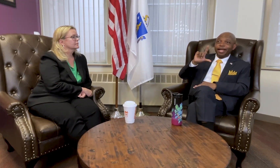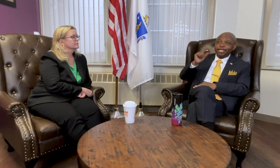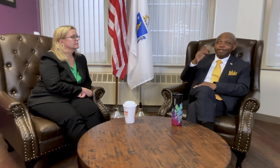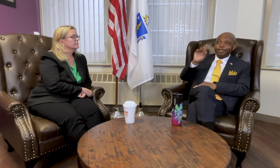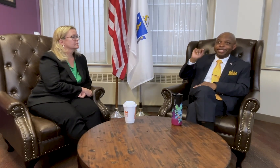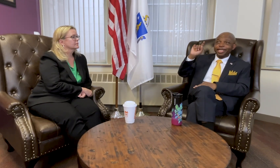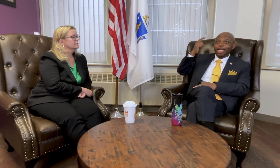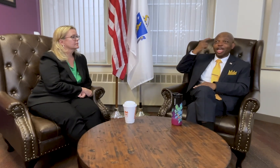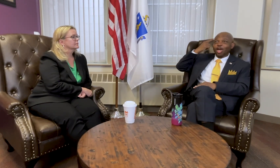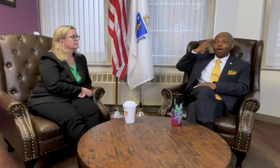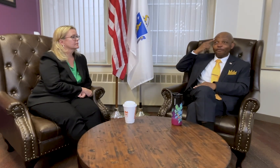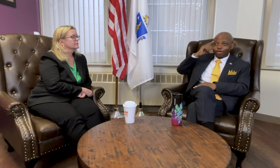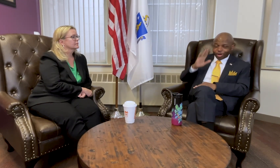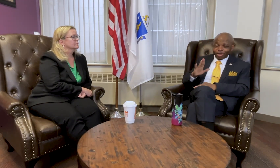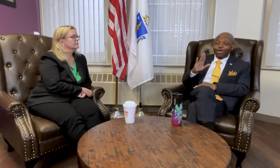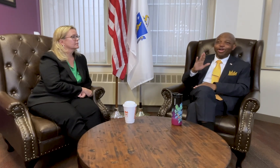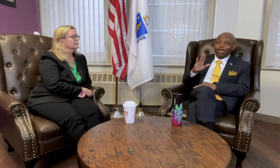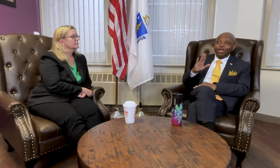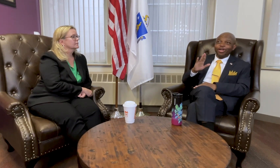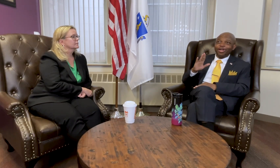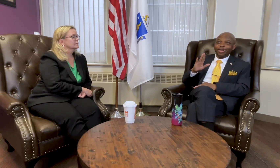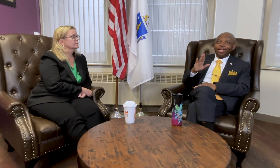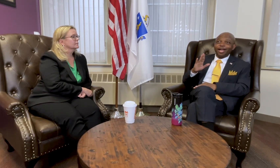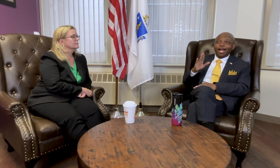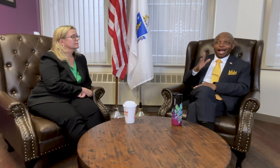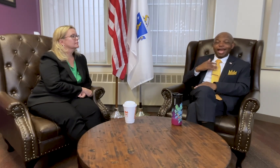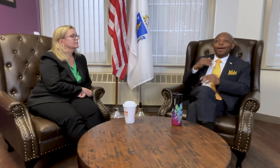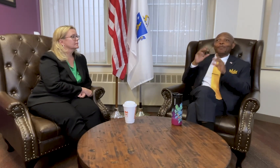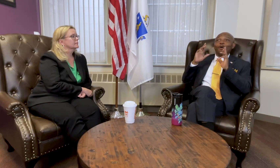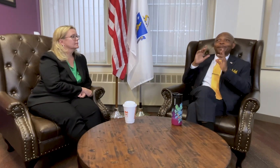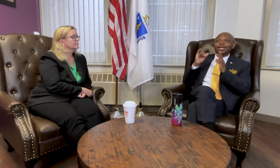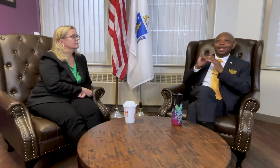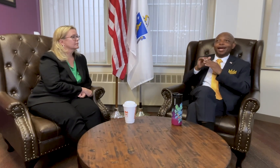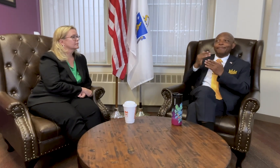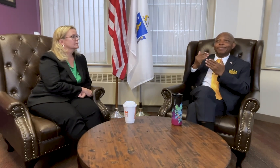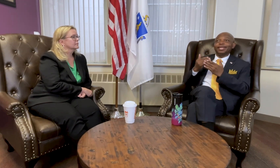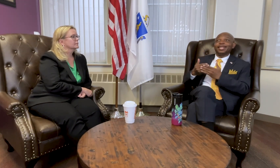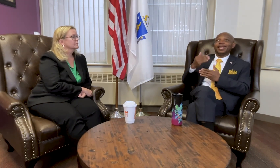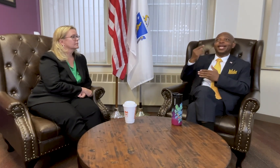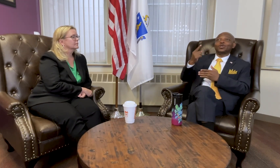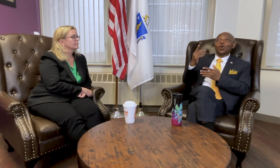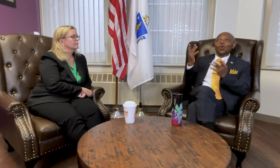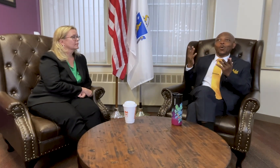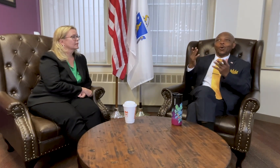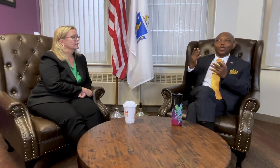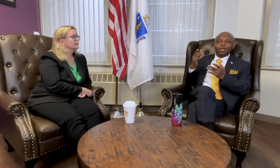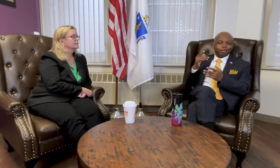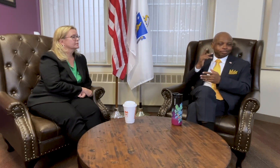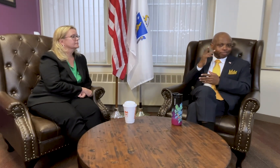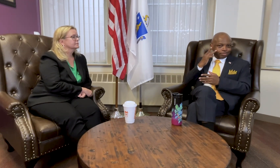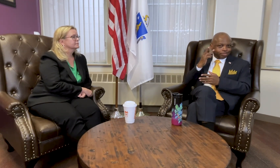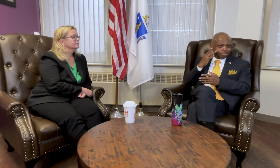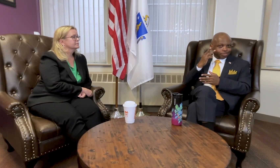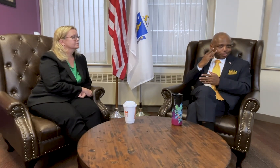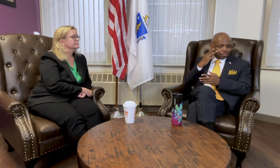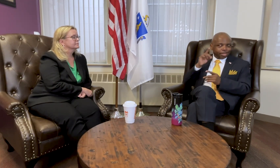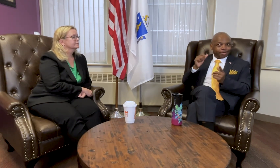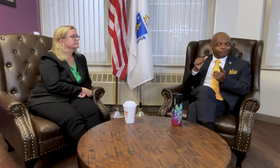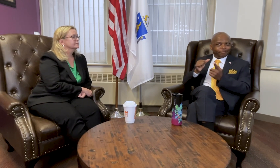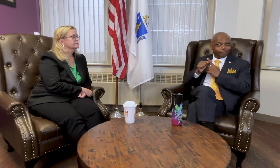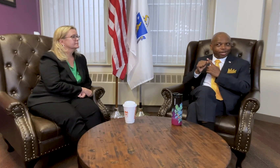of the LGBTQIA community and I’m hoping that our next governor perhaps will be of the Disability